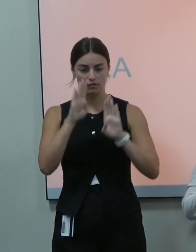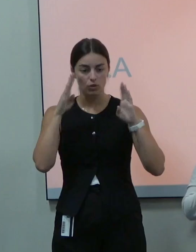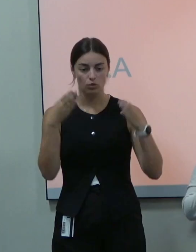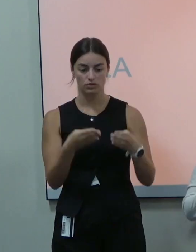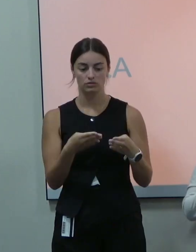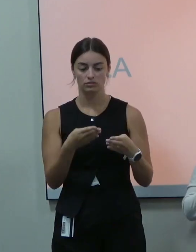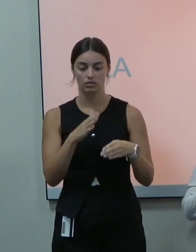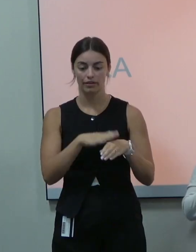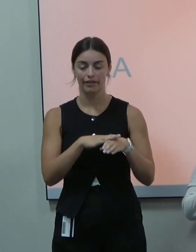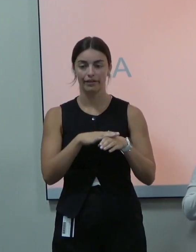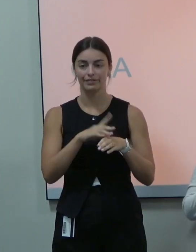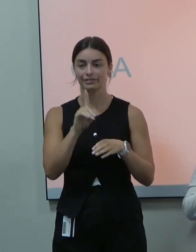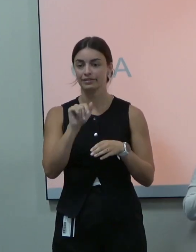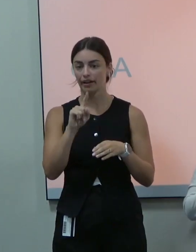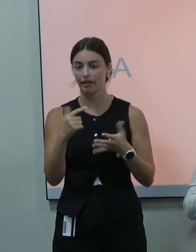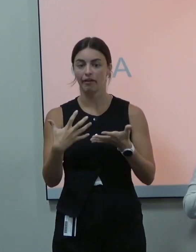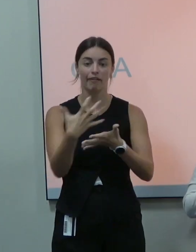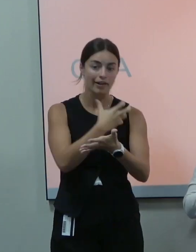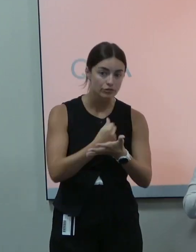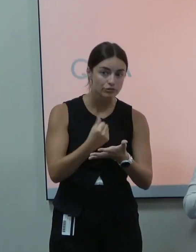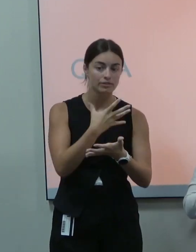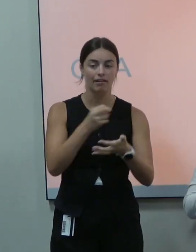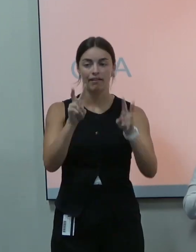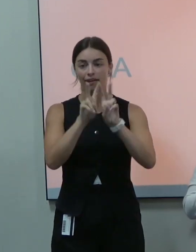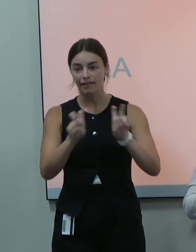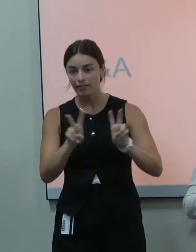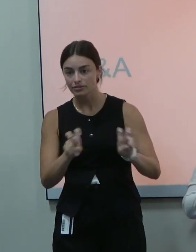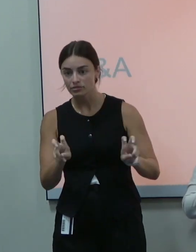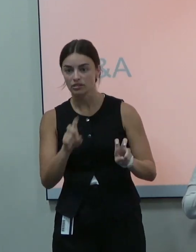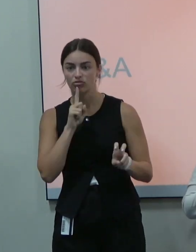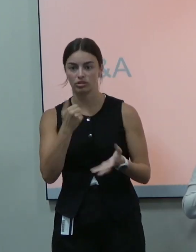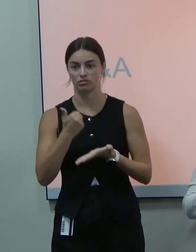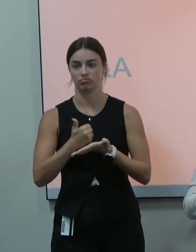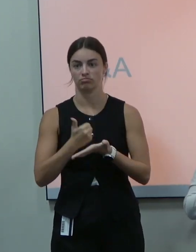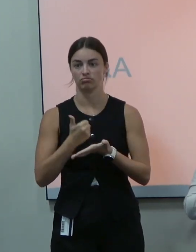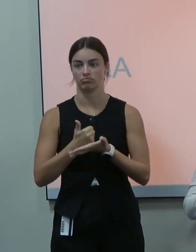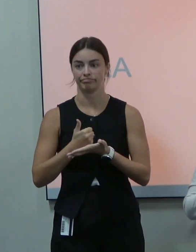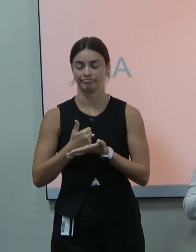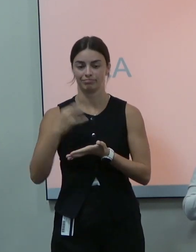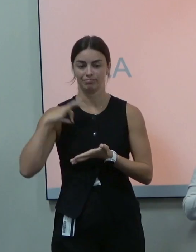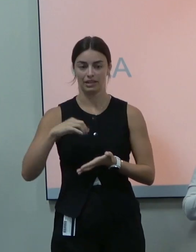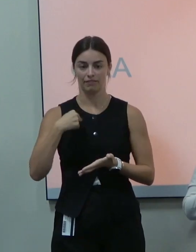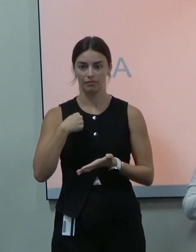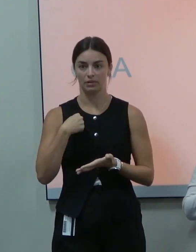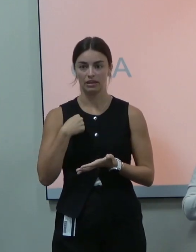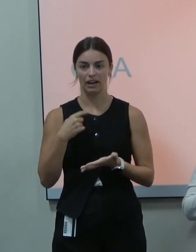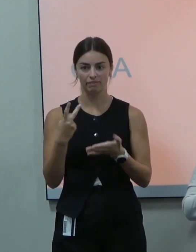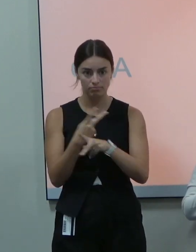of data analysis and data collection that helped me find ways to compile data with such a short amount of time.